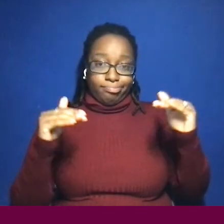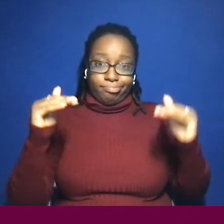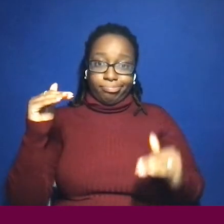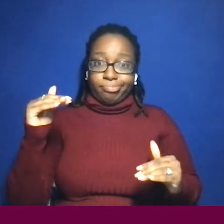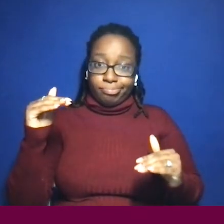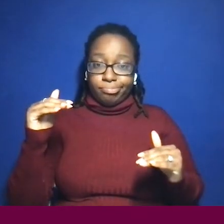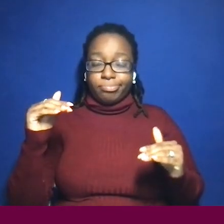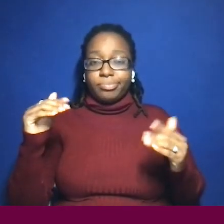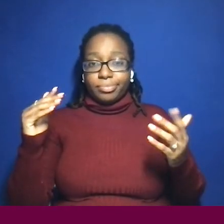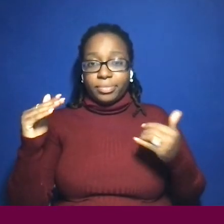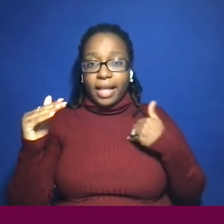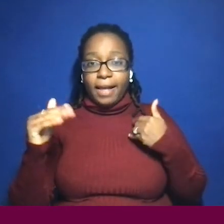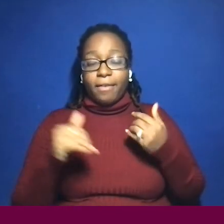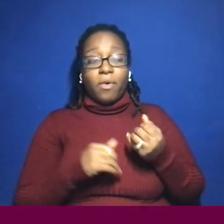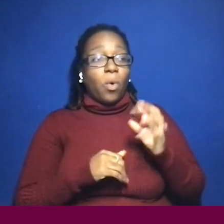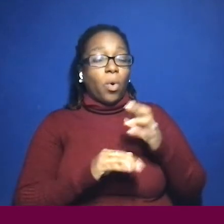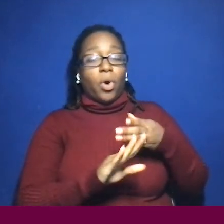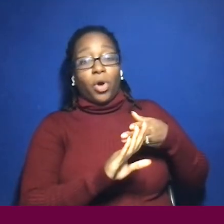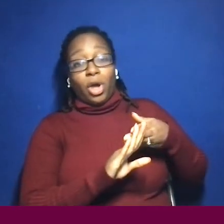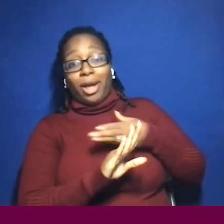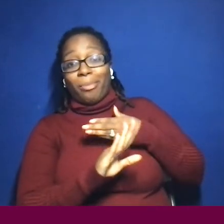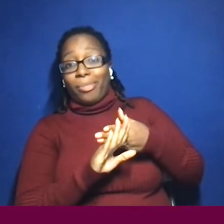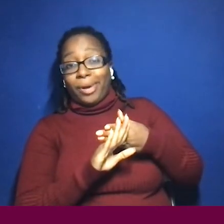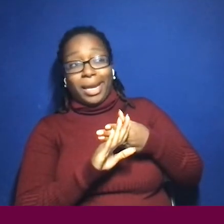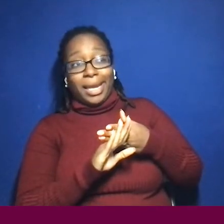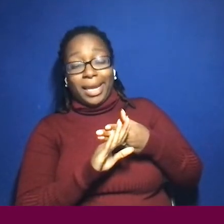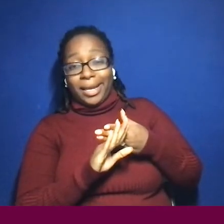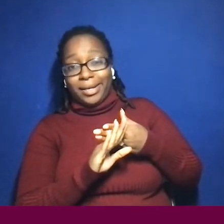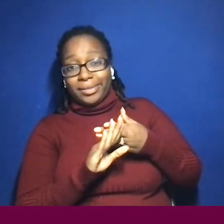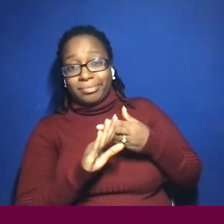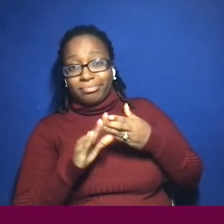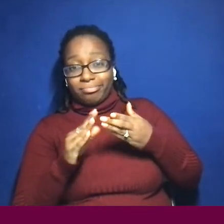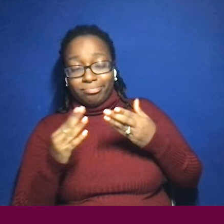or I should say preexisting disparities. We already know there are disparate health